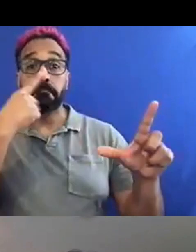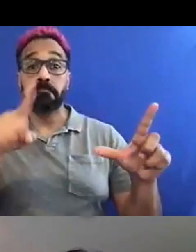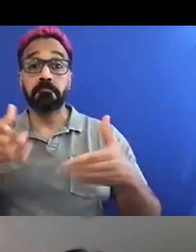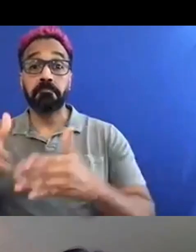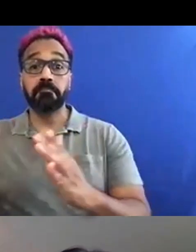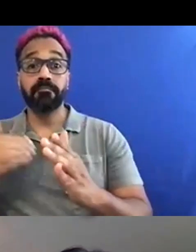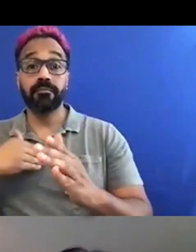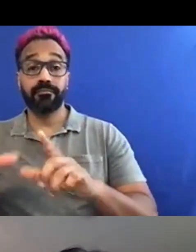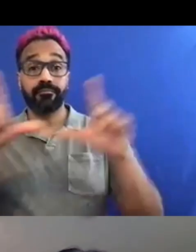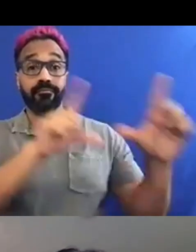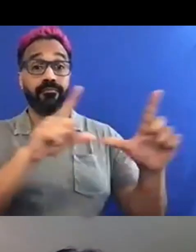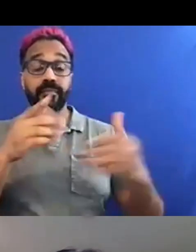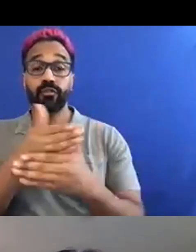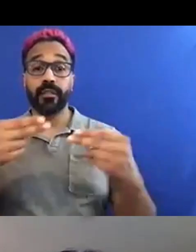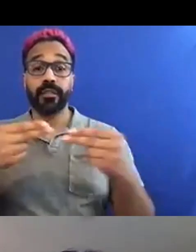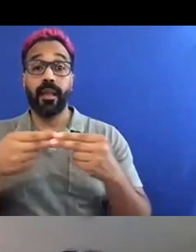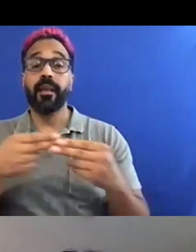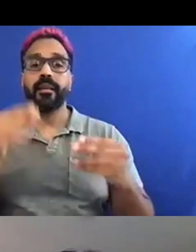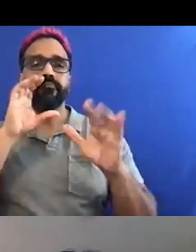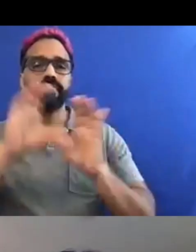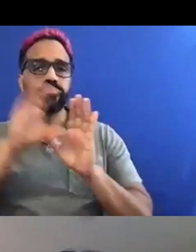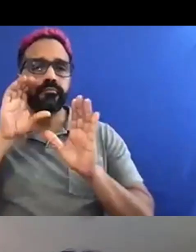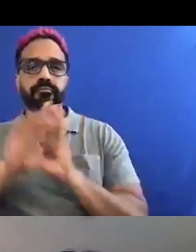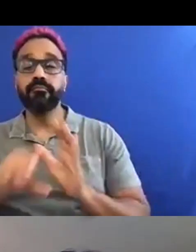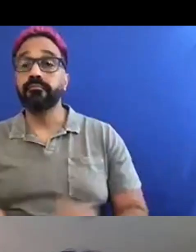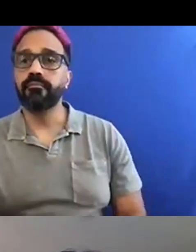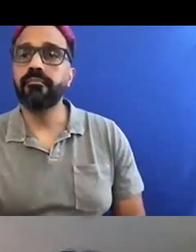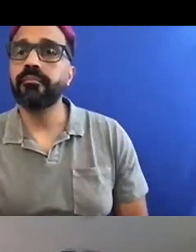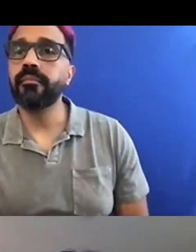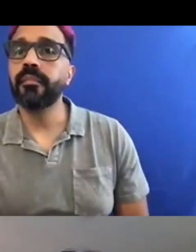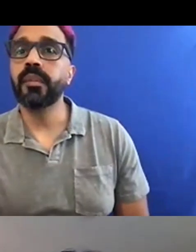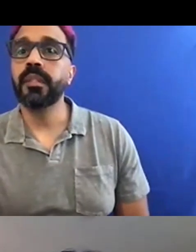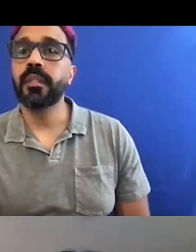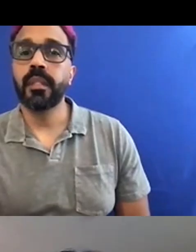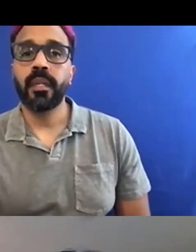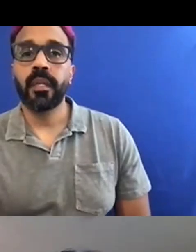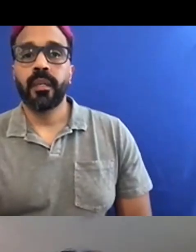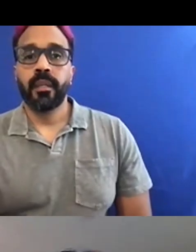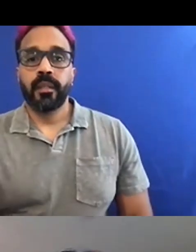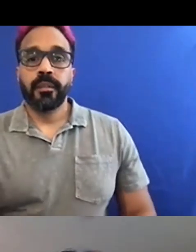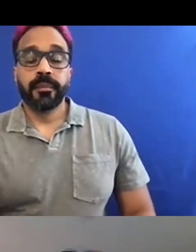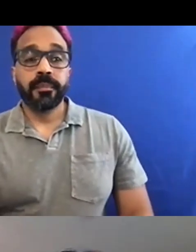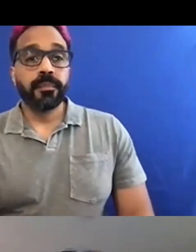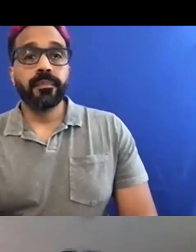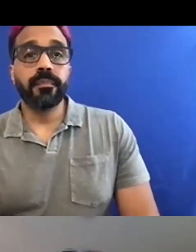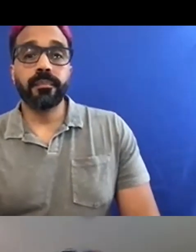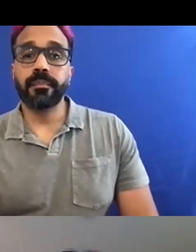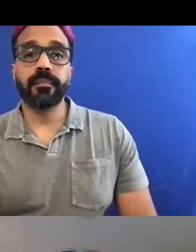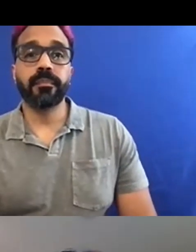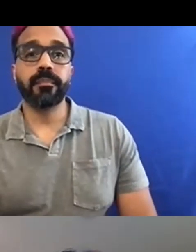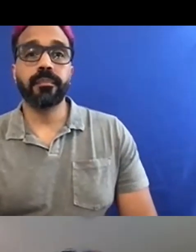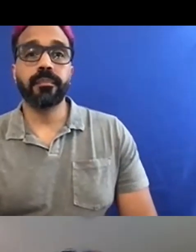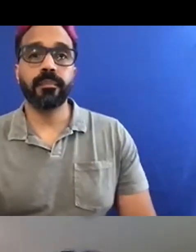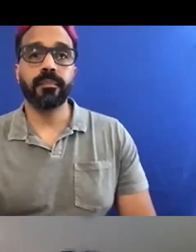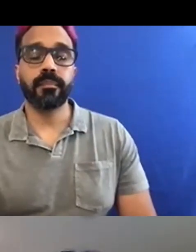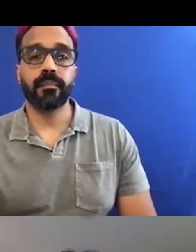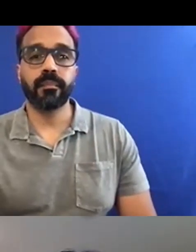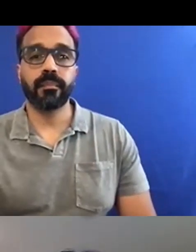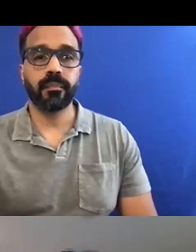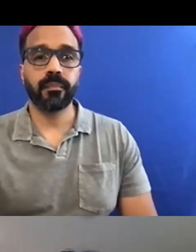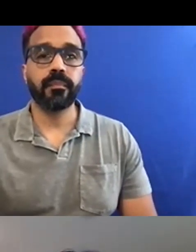and I can share some visuals too.